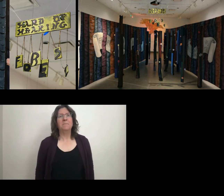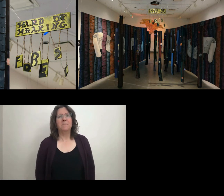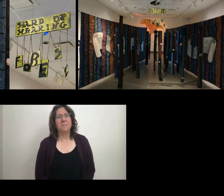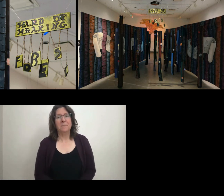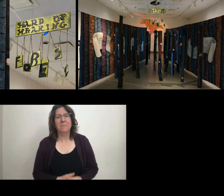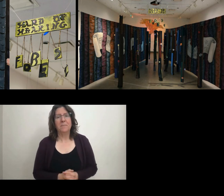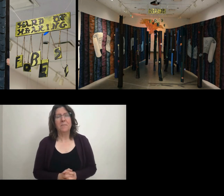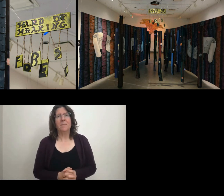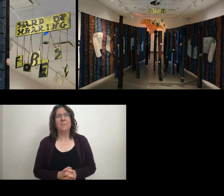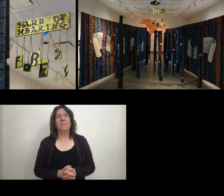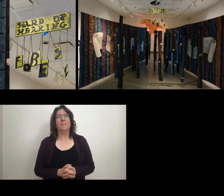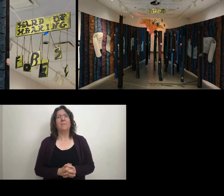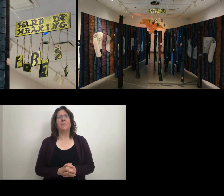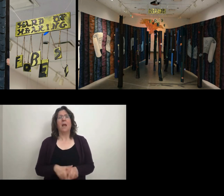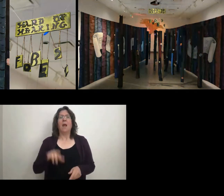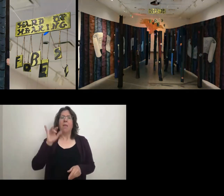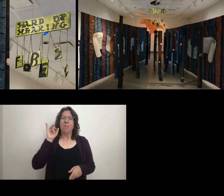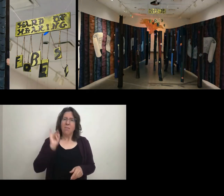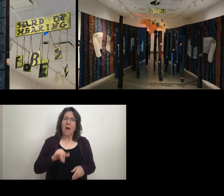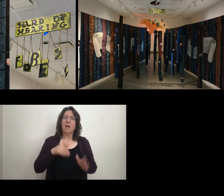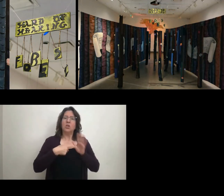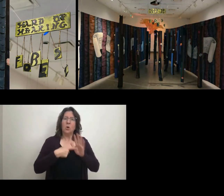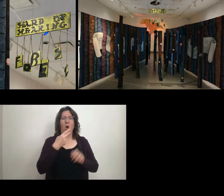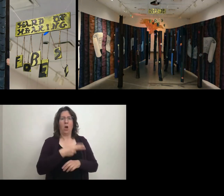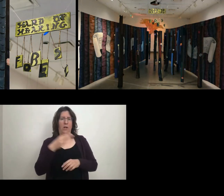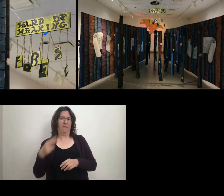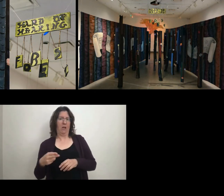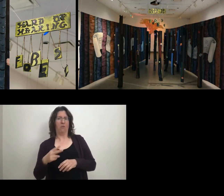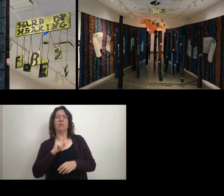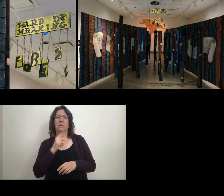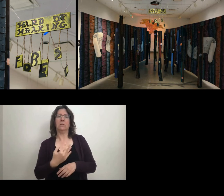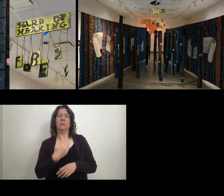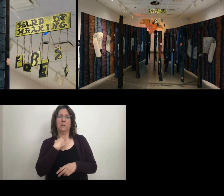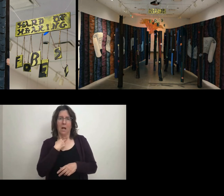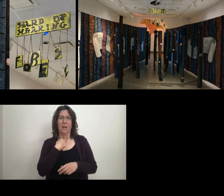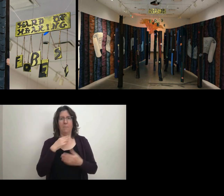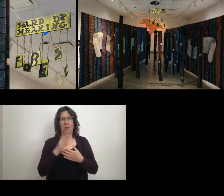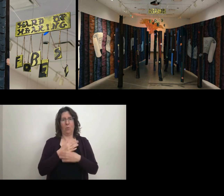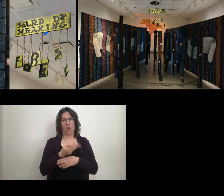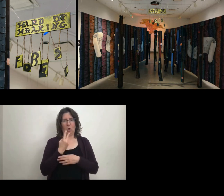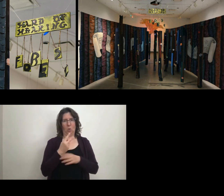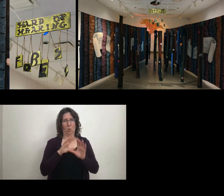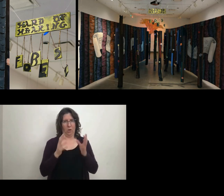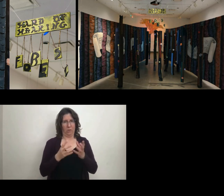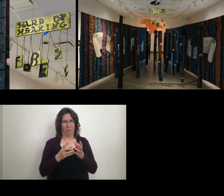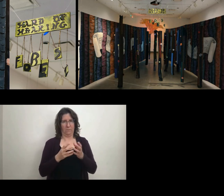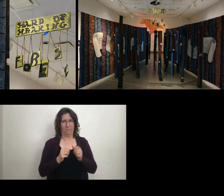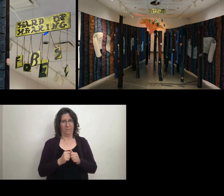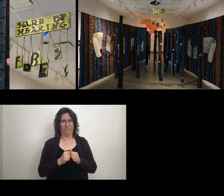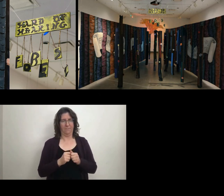The walls also represent how hard of hearing people are stuck between two worlds.